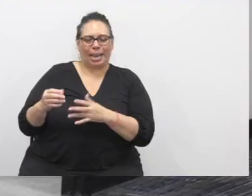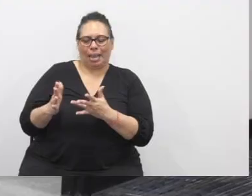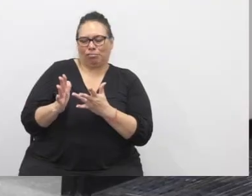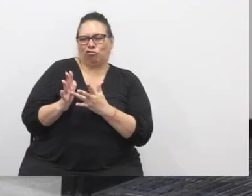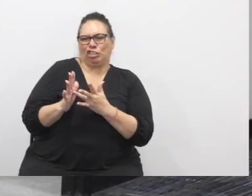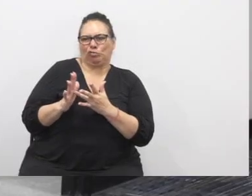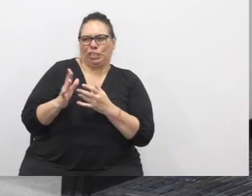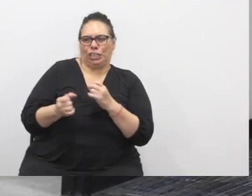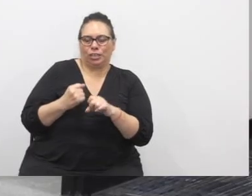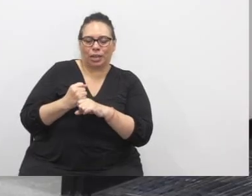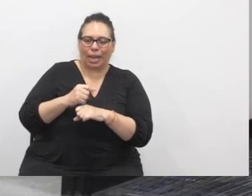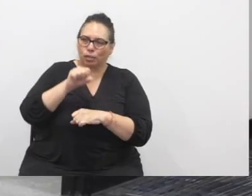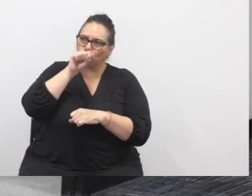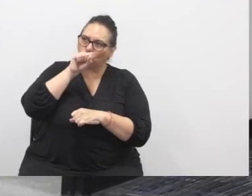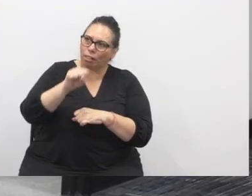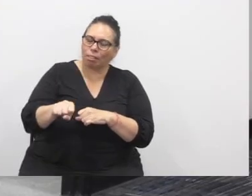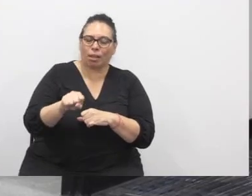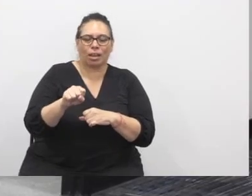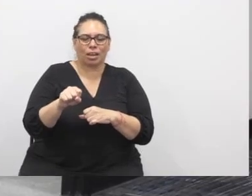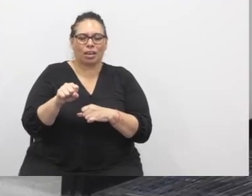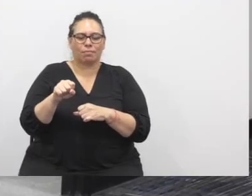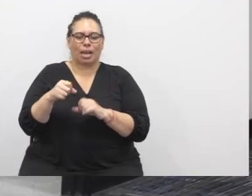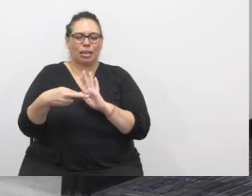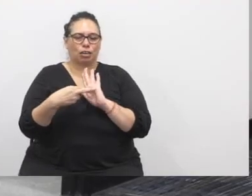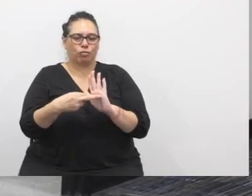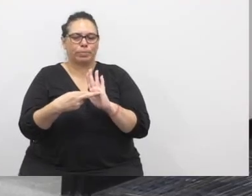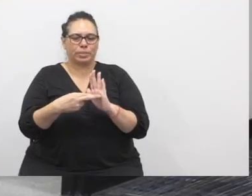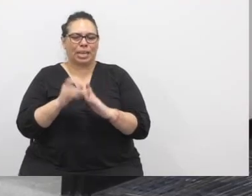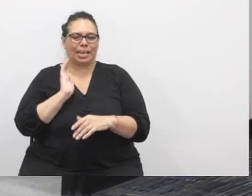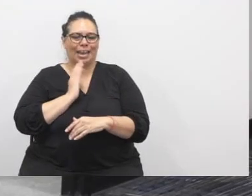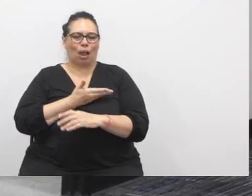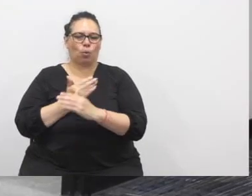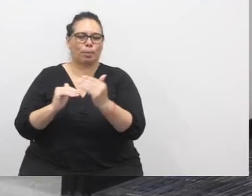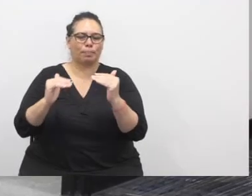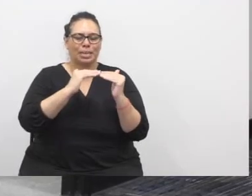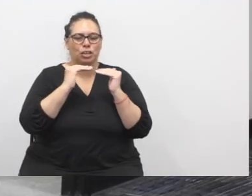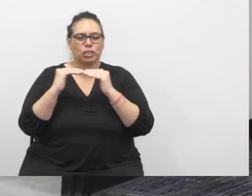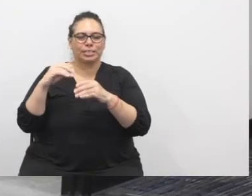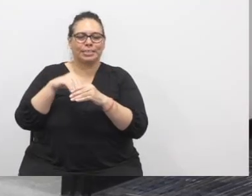And what I really loved about it is that we got to represent our peers and the community